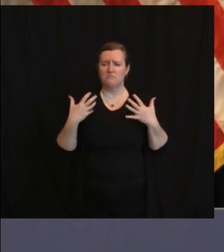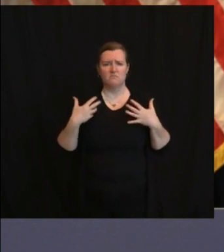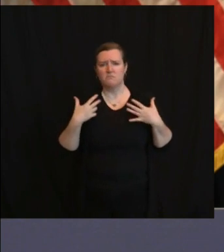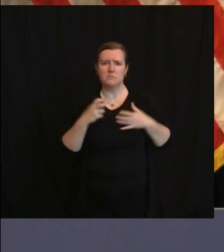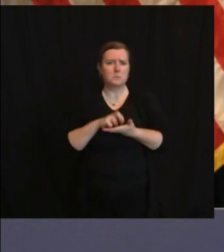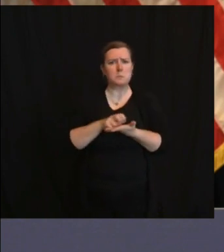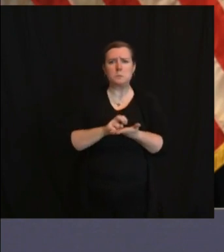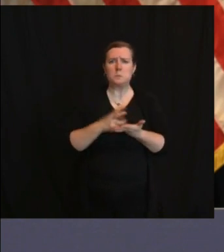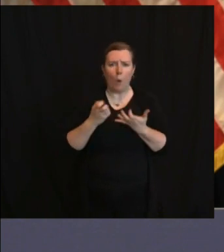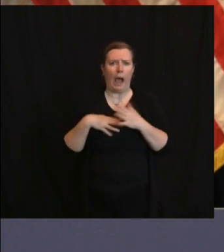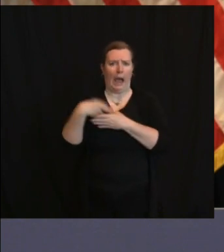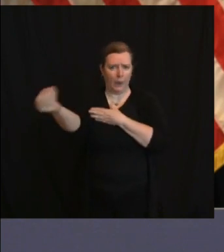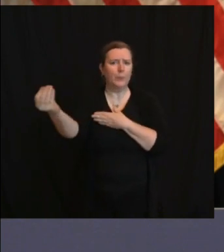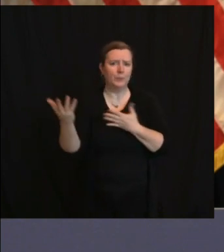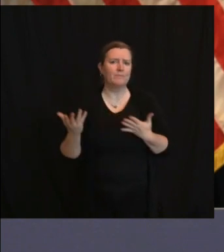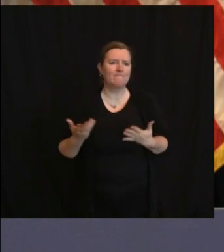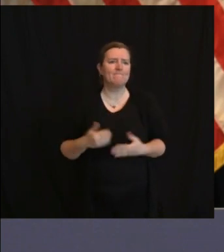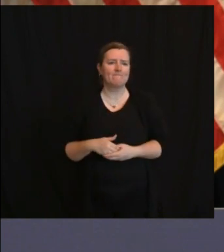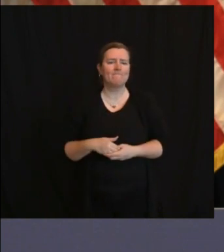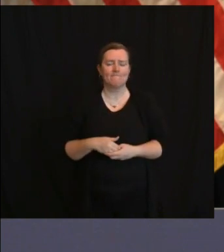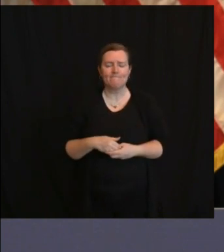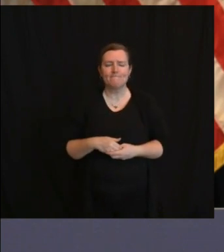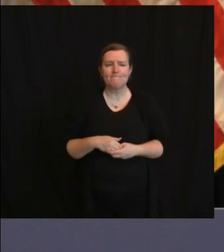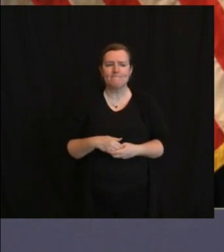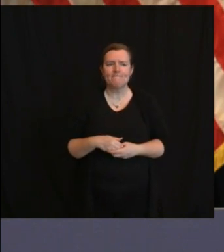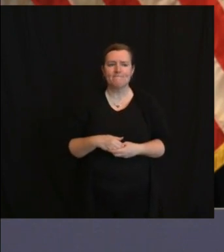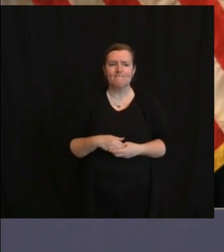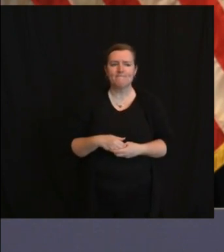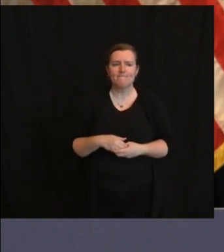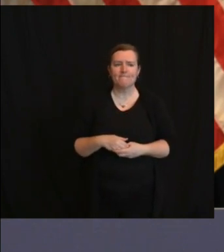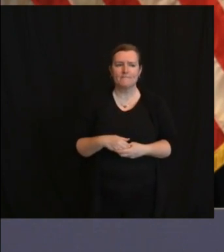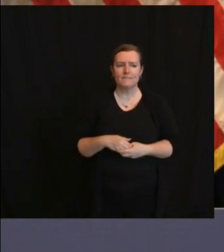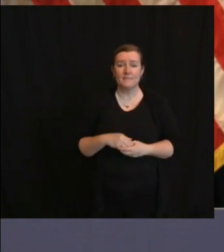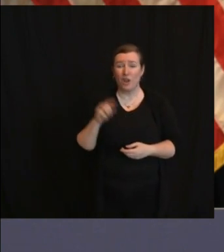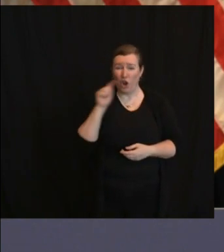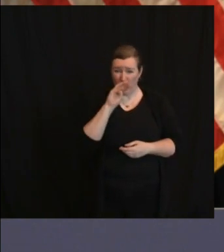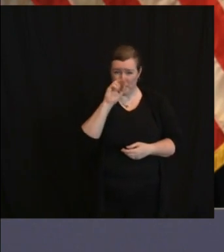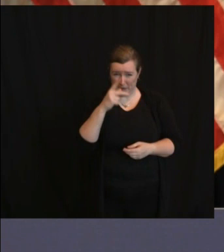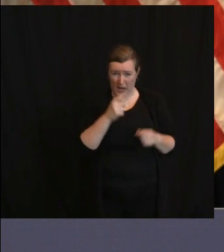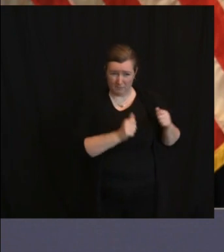WHICH IF TODAY IS AN INDICATION IS BEGINNING TO GET BETTER. WE ACCEPT THAT.